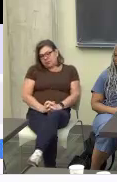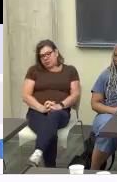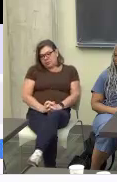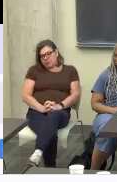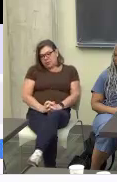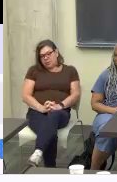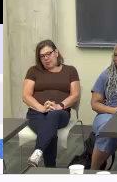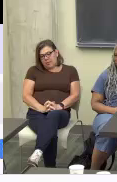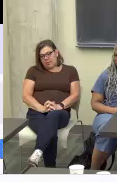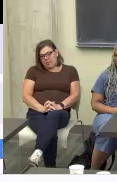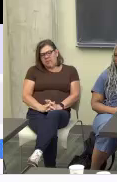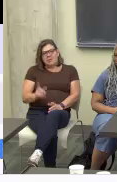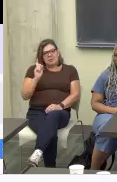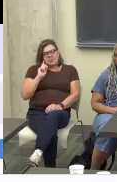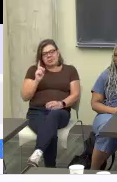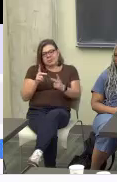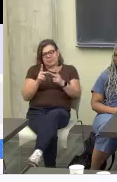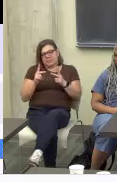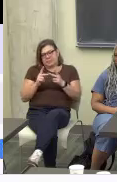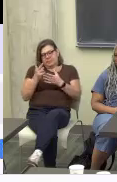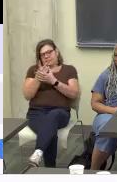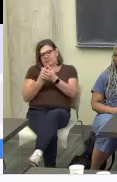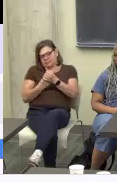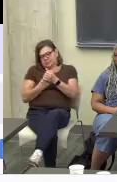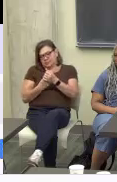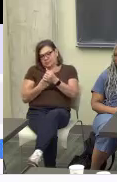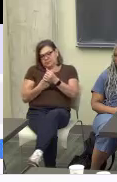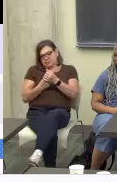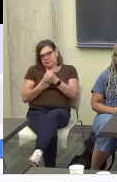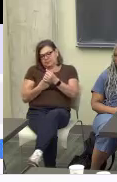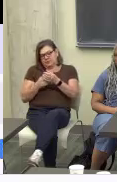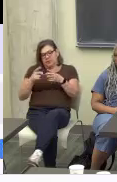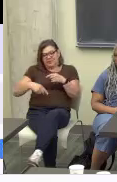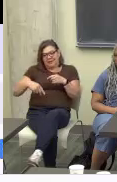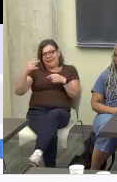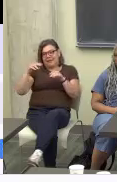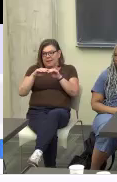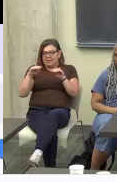both. And I think we all agreed there was a place for both. We need the the high level accessibility